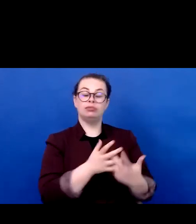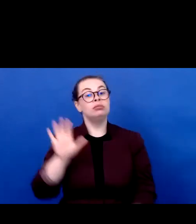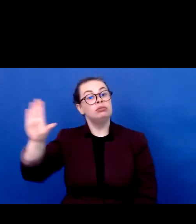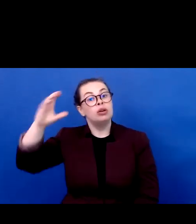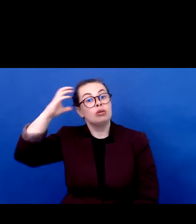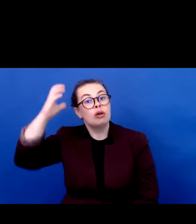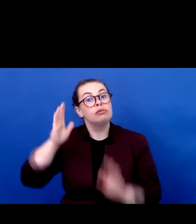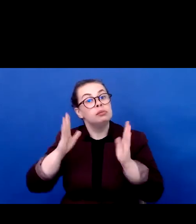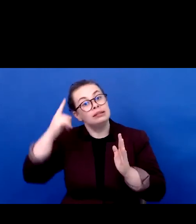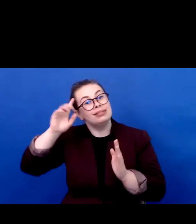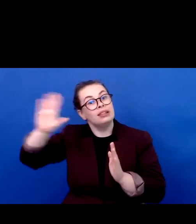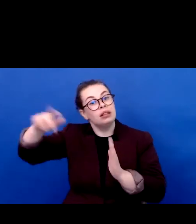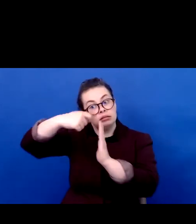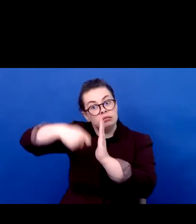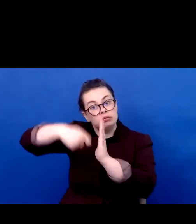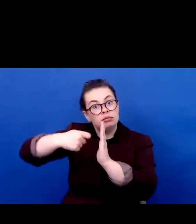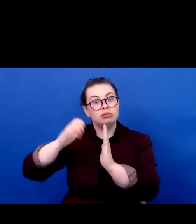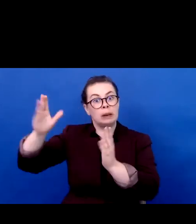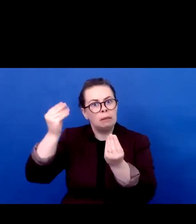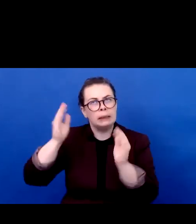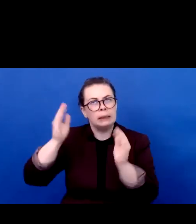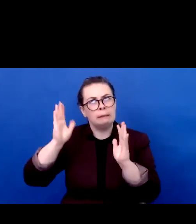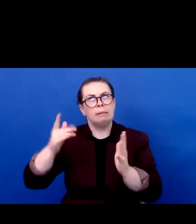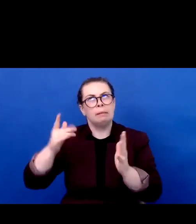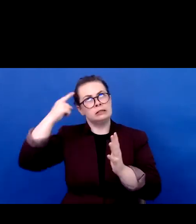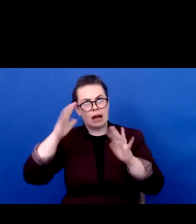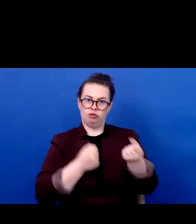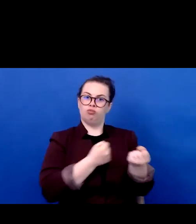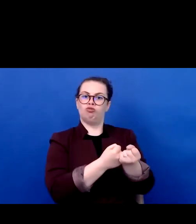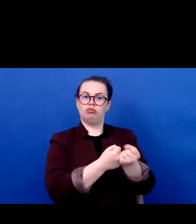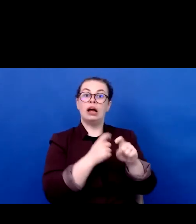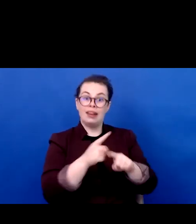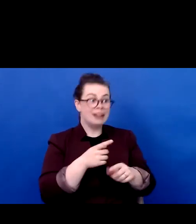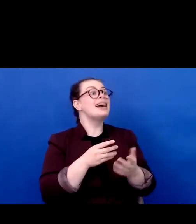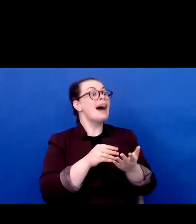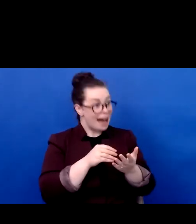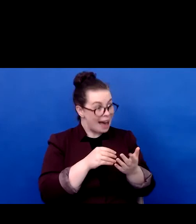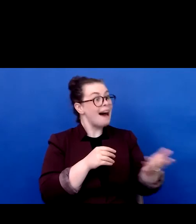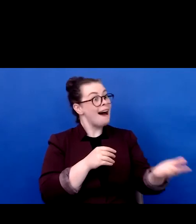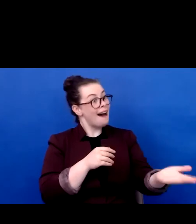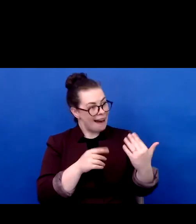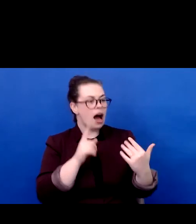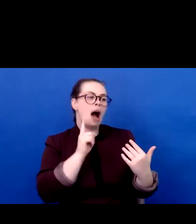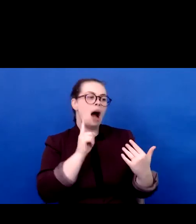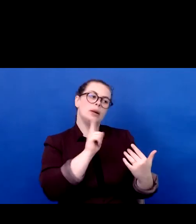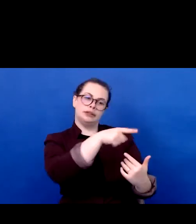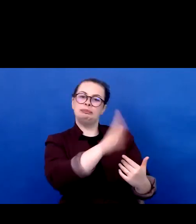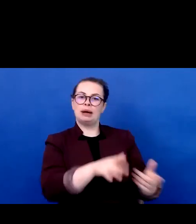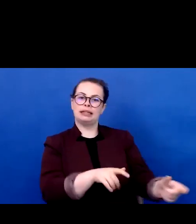the disability related costs governments should also ensure that people with disabilities are